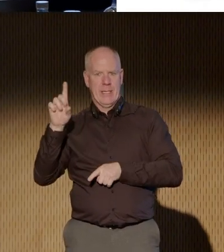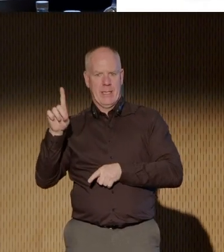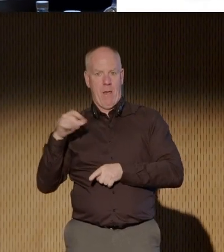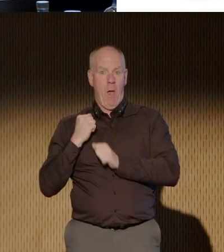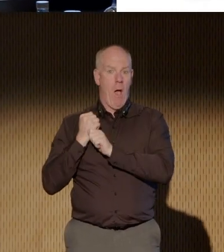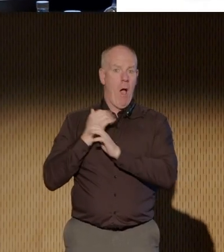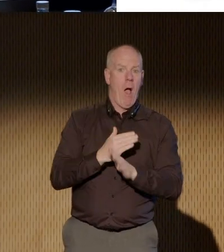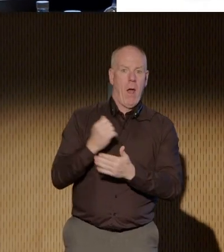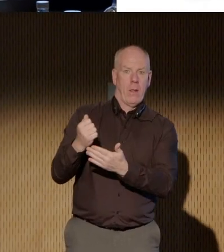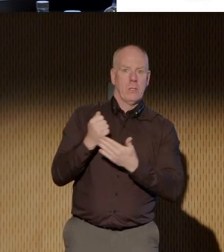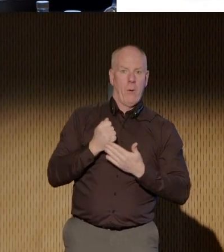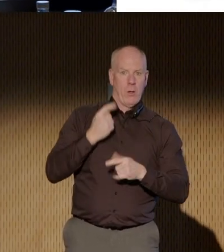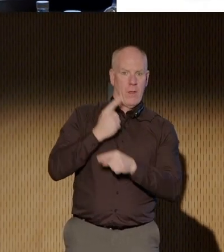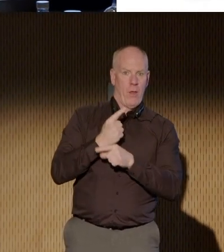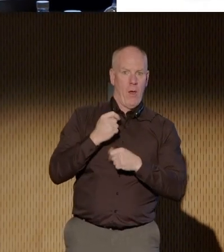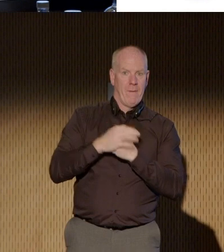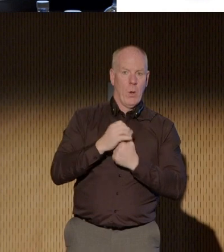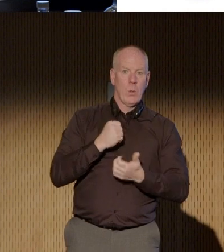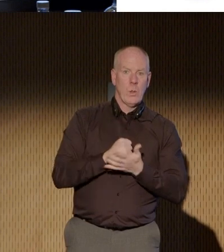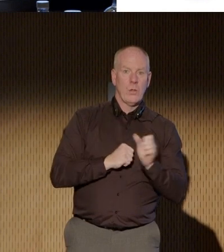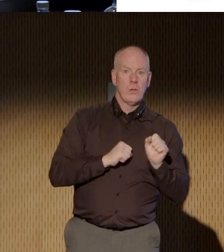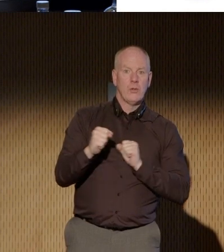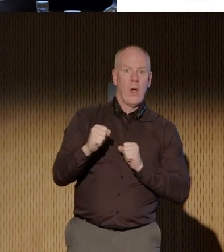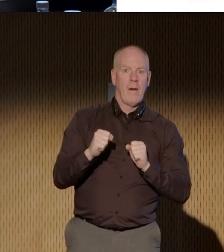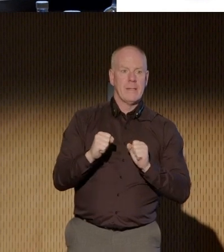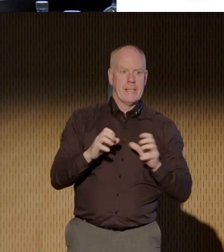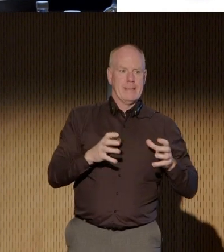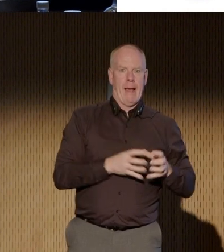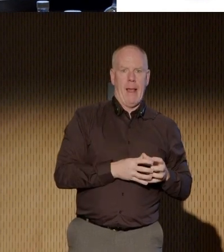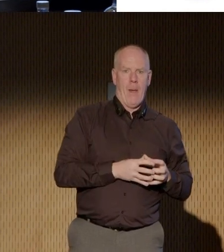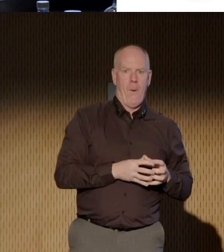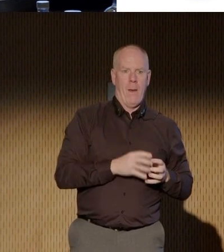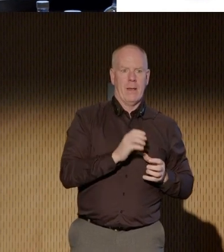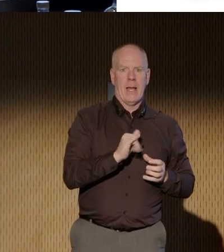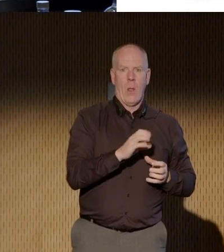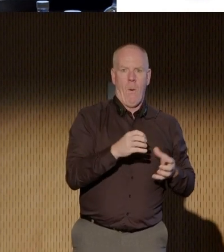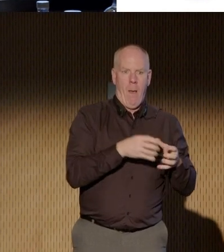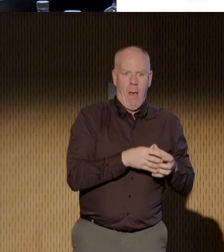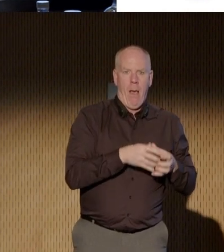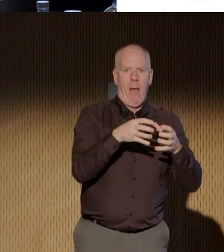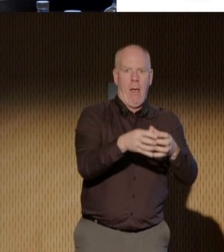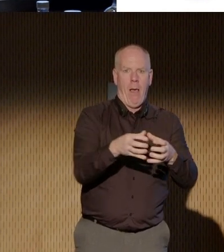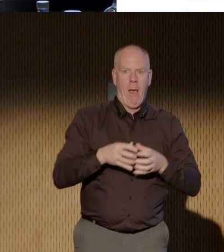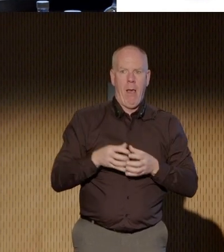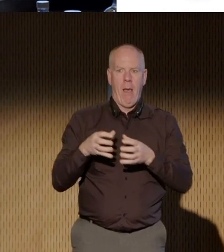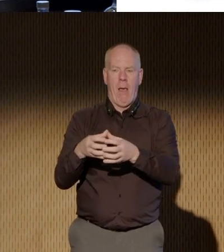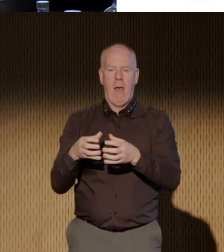support services are almost siloed within our student management system,